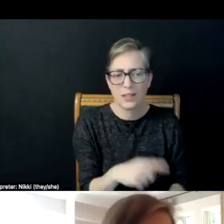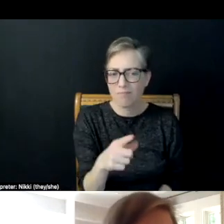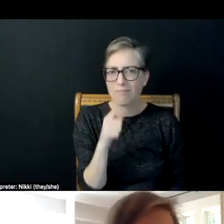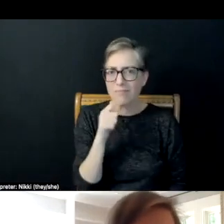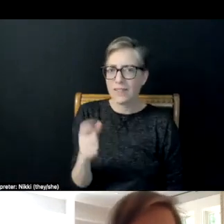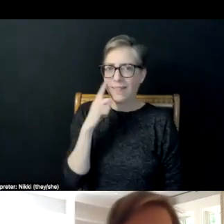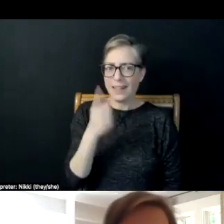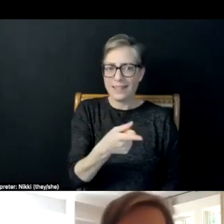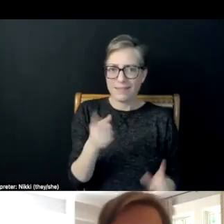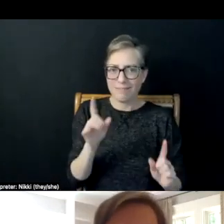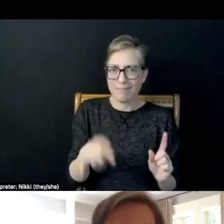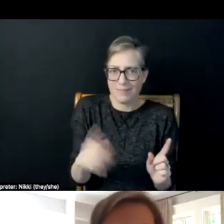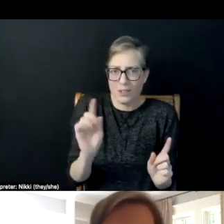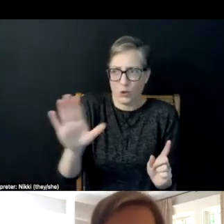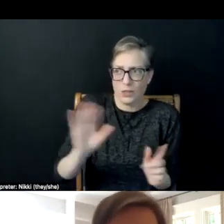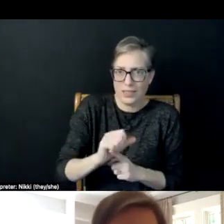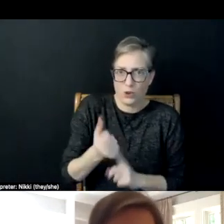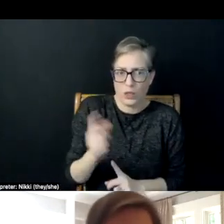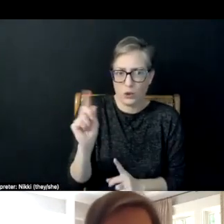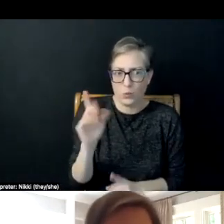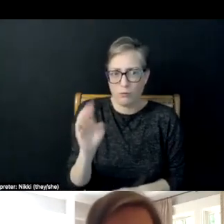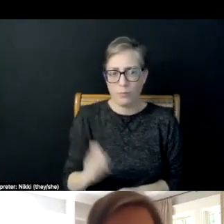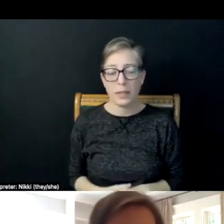There is exponential trauma for parents and